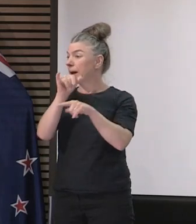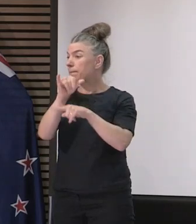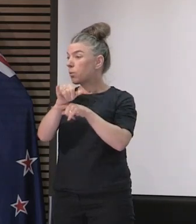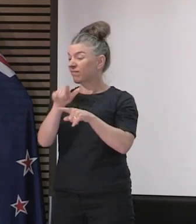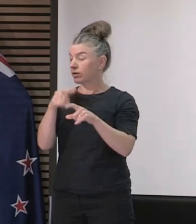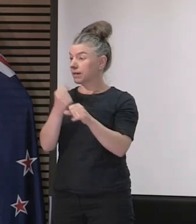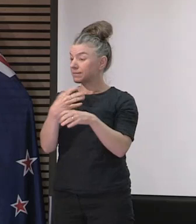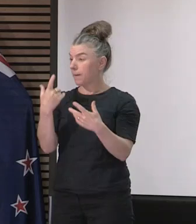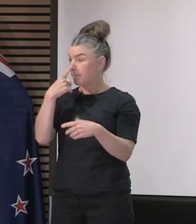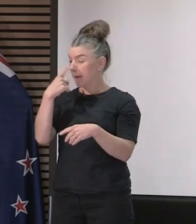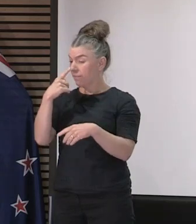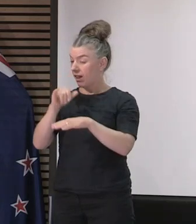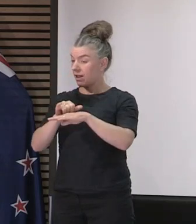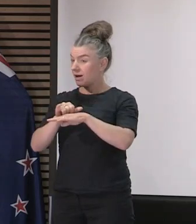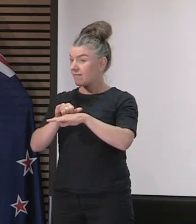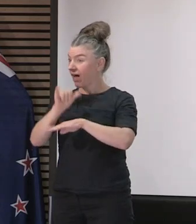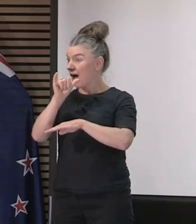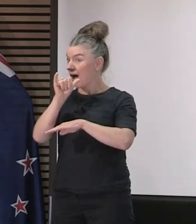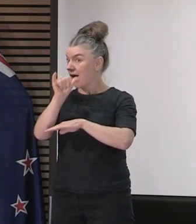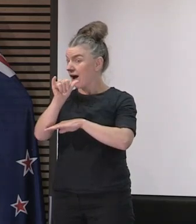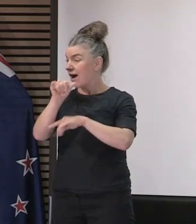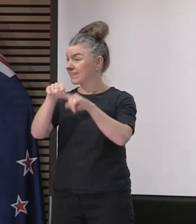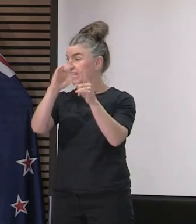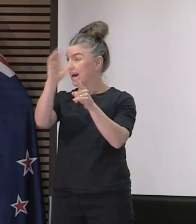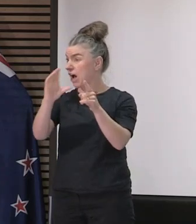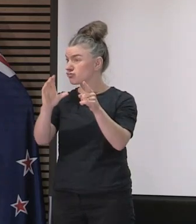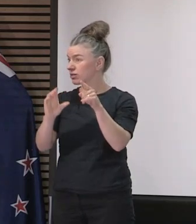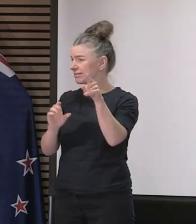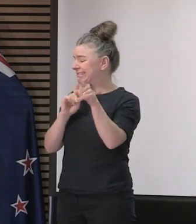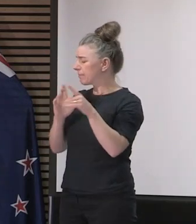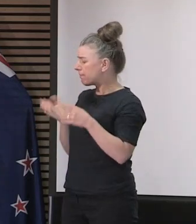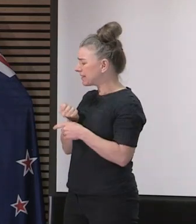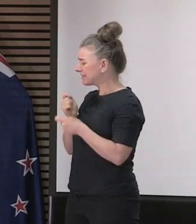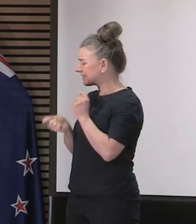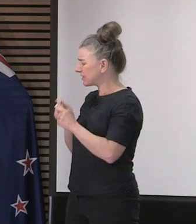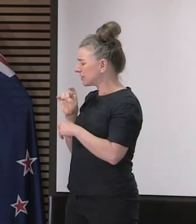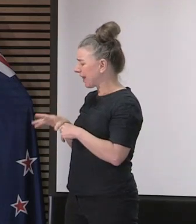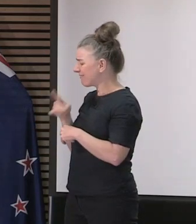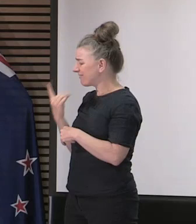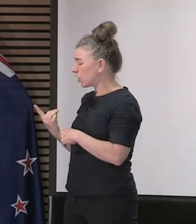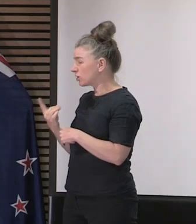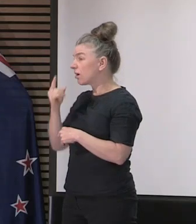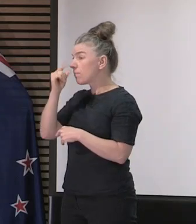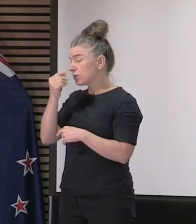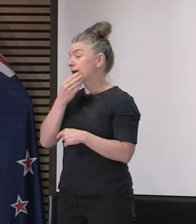people who are flying out and need to go, are going to a